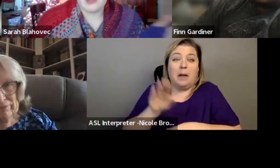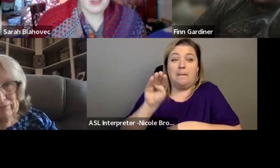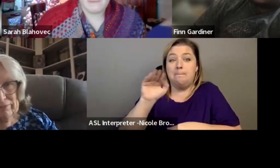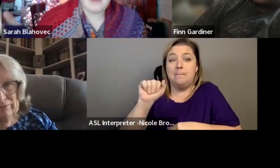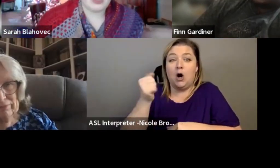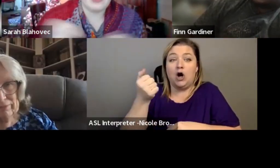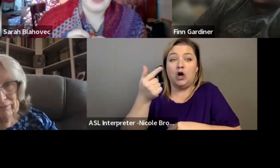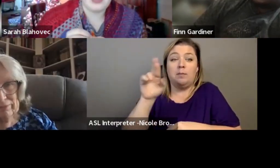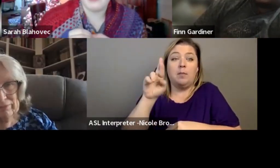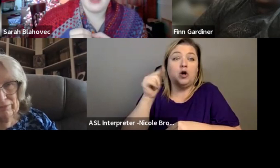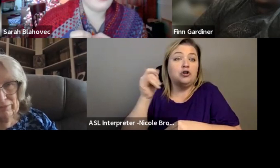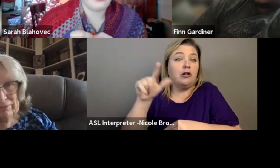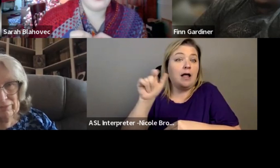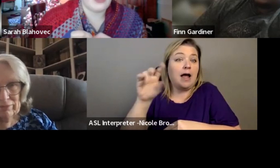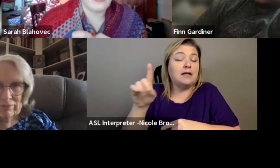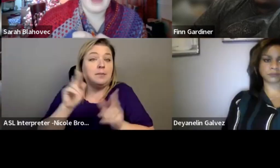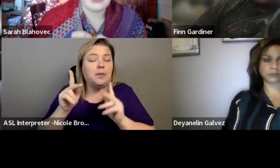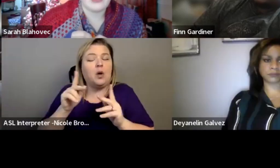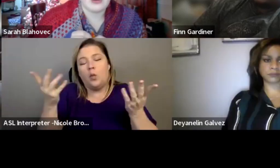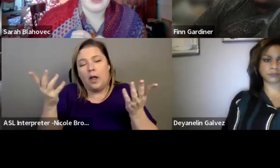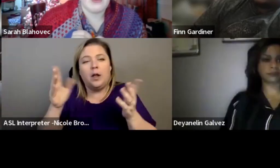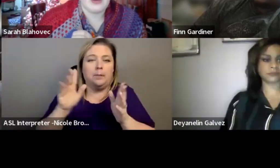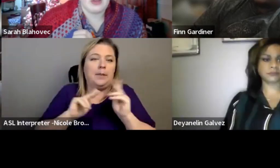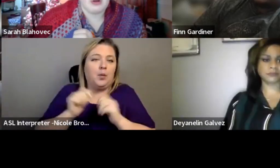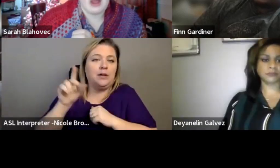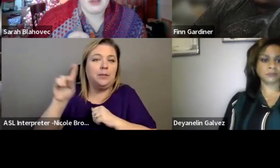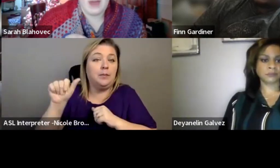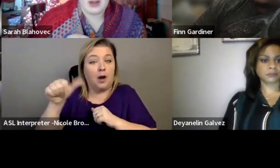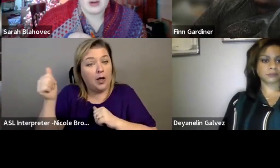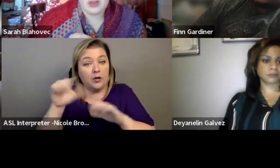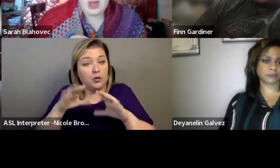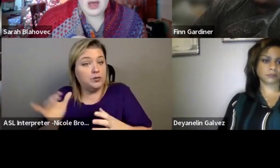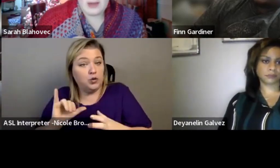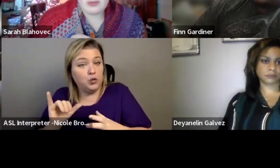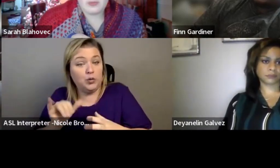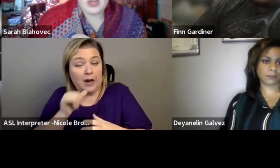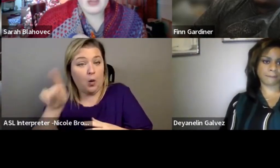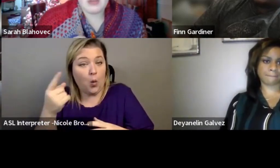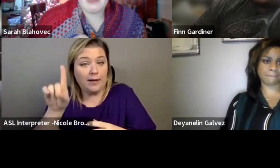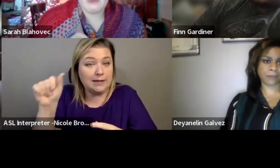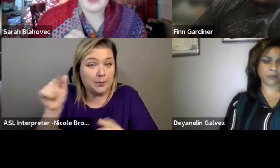that's, you know, people with disabilities, but there's, there's other factors there as well, other demographic factors. So we need people with